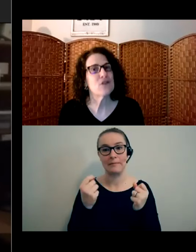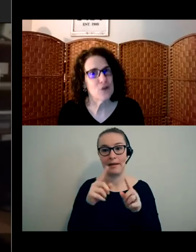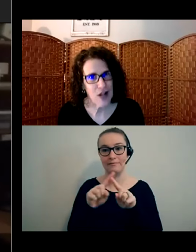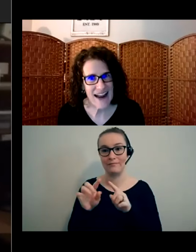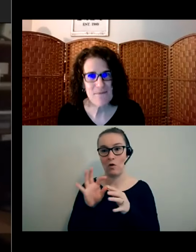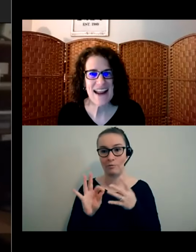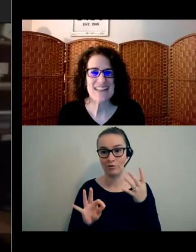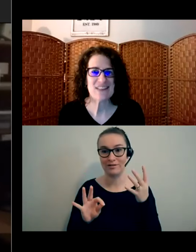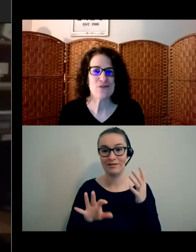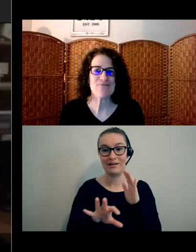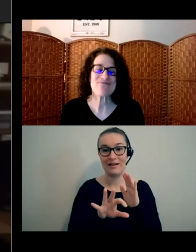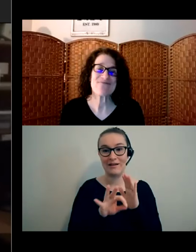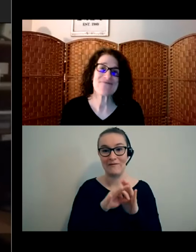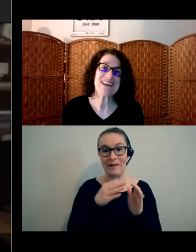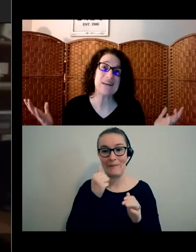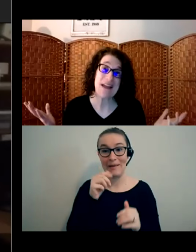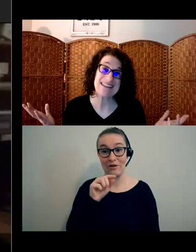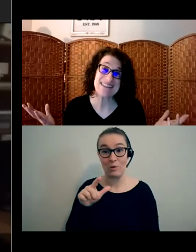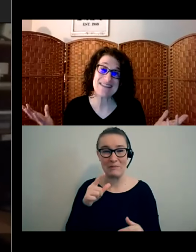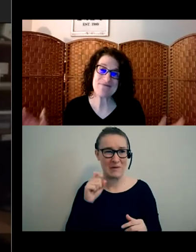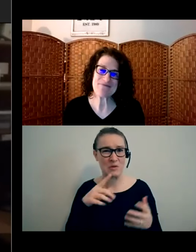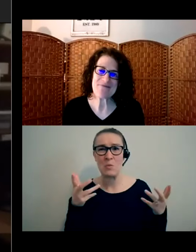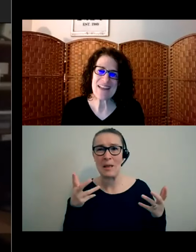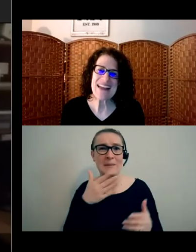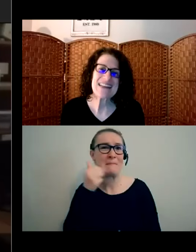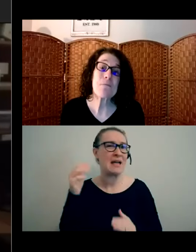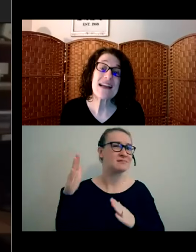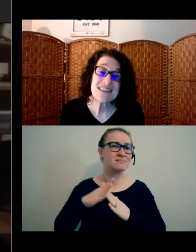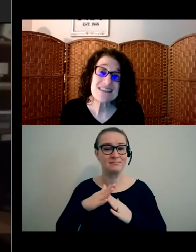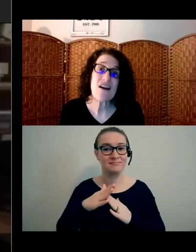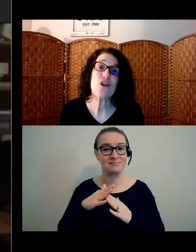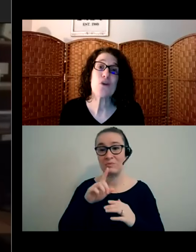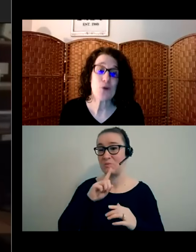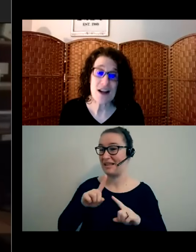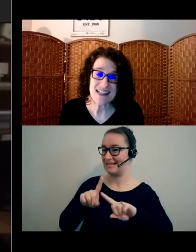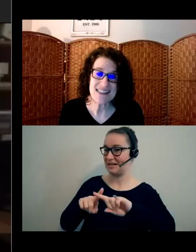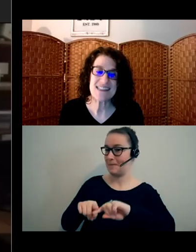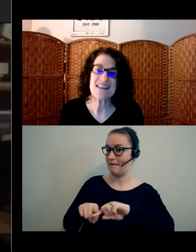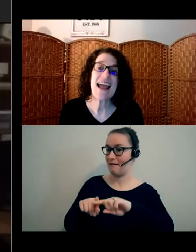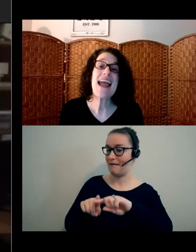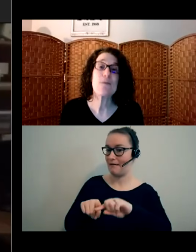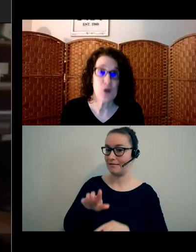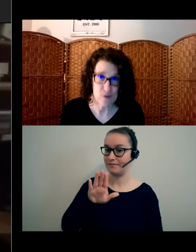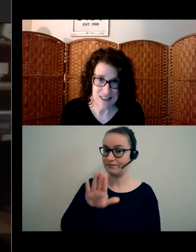You'll hate my answer. It depends. It depends on your processes and preferences.